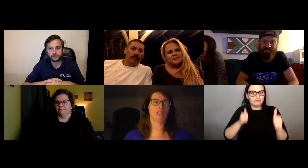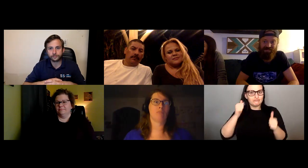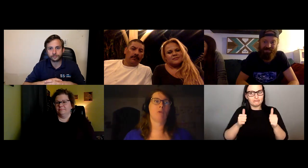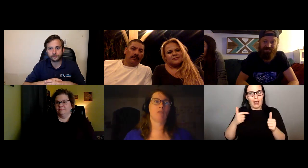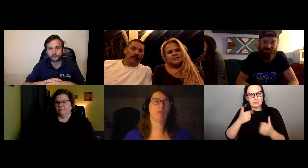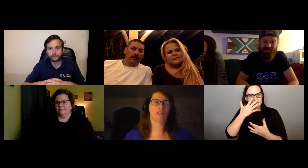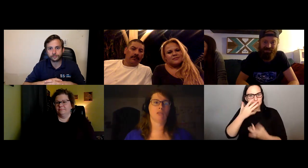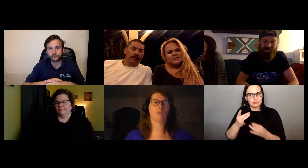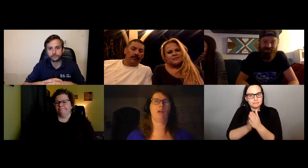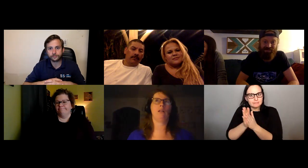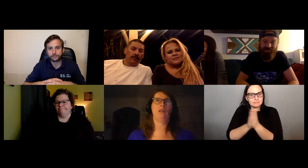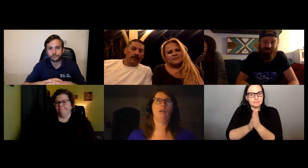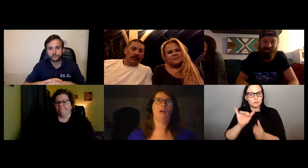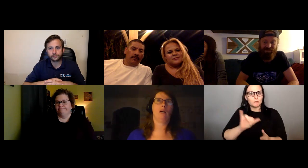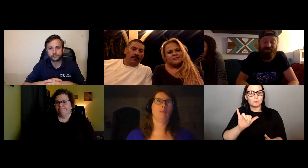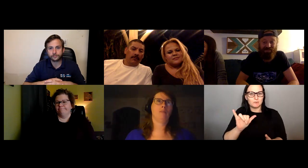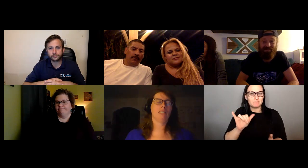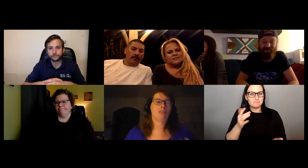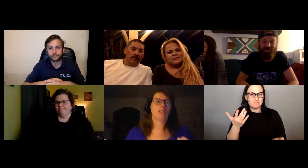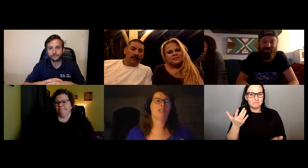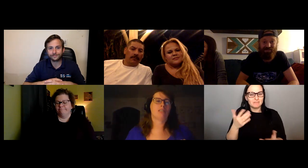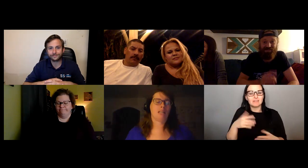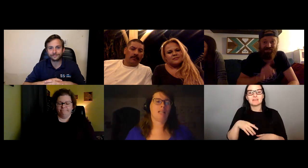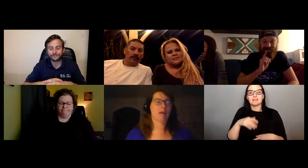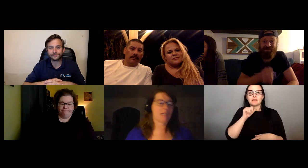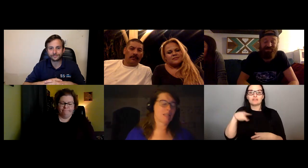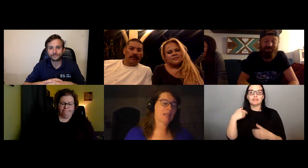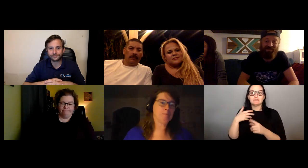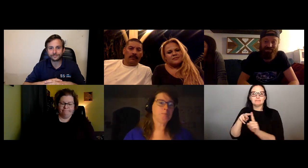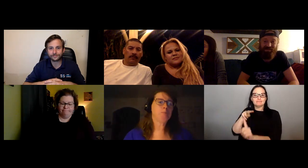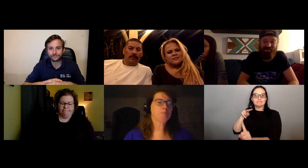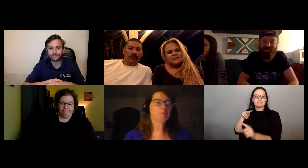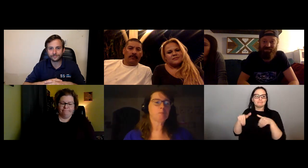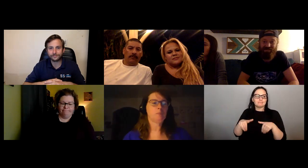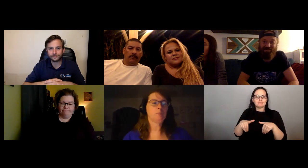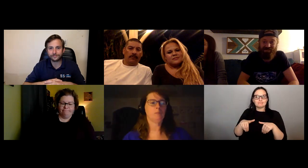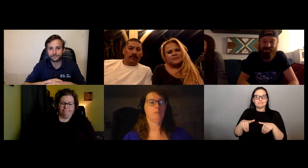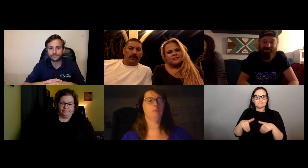motivated as well instead of just staying in the backside